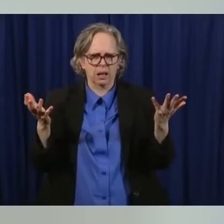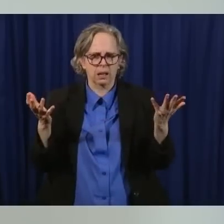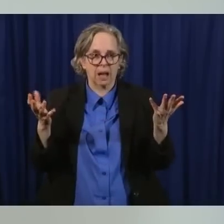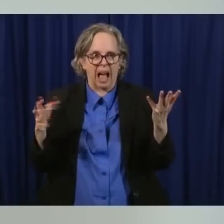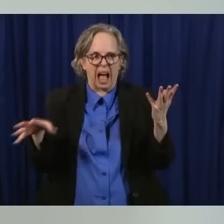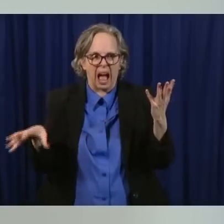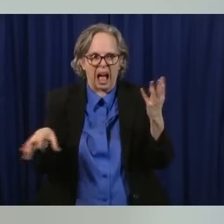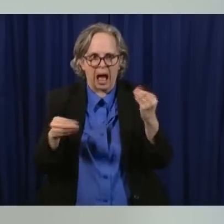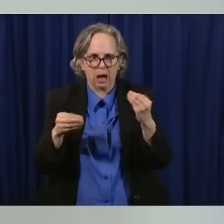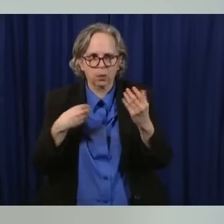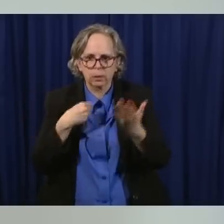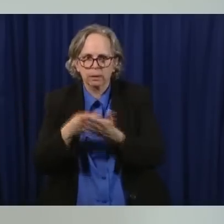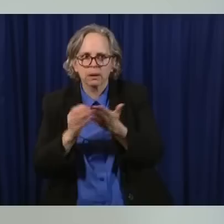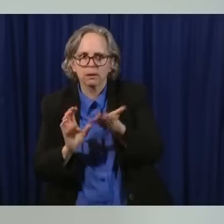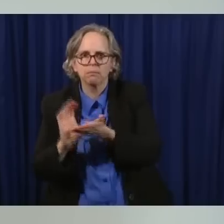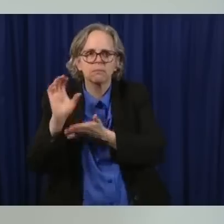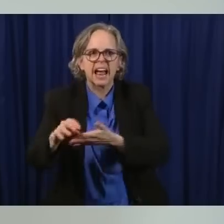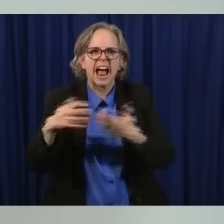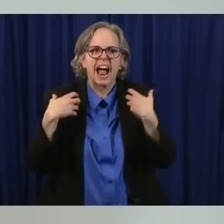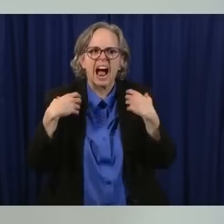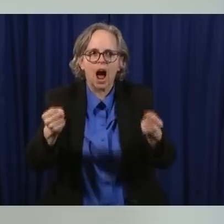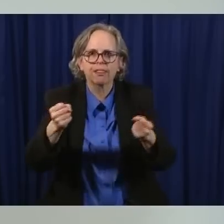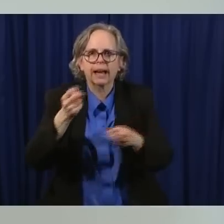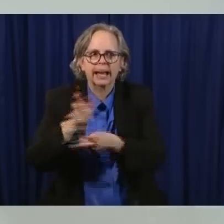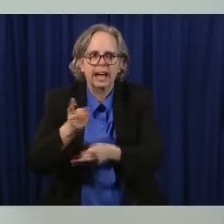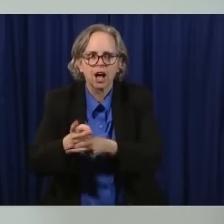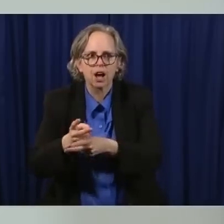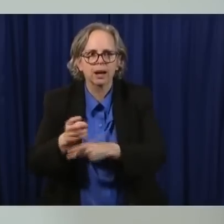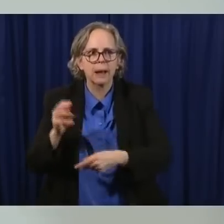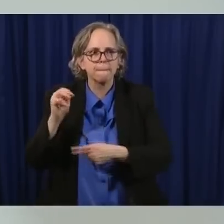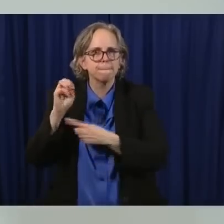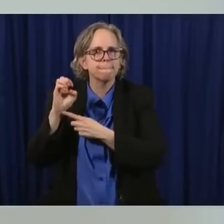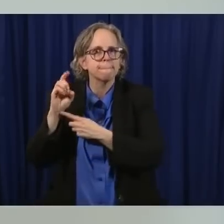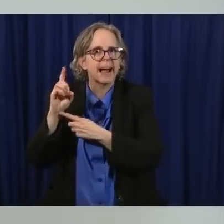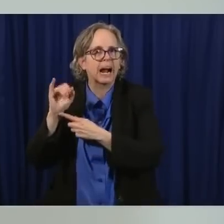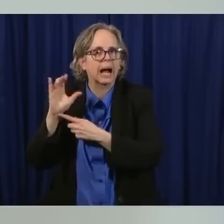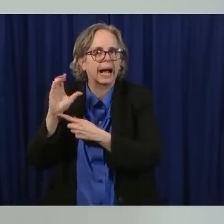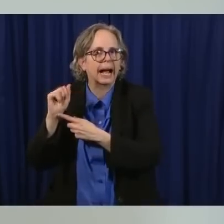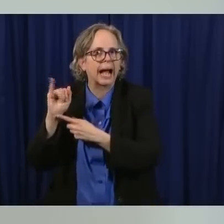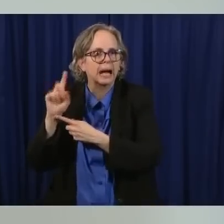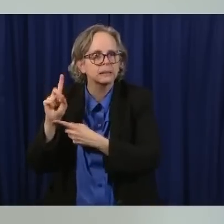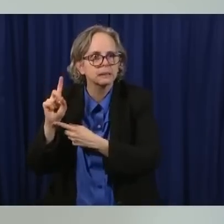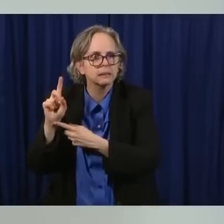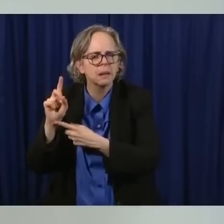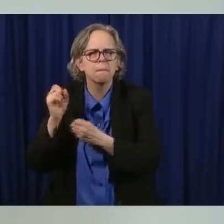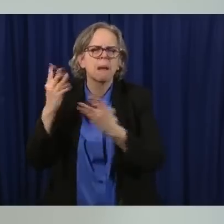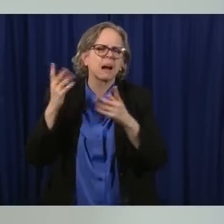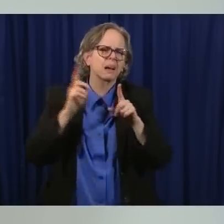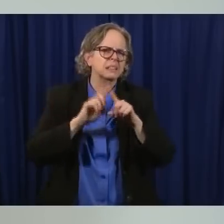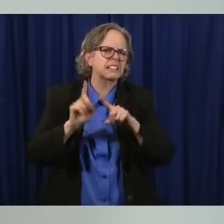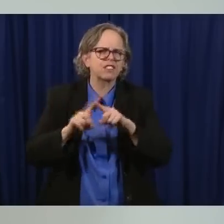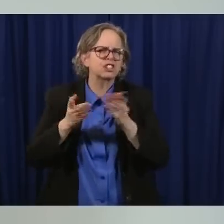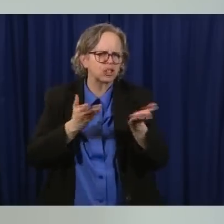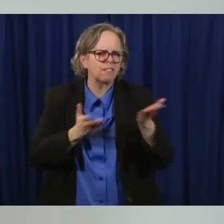GOVERNMENT, WELL, MOST OF STATE GOVERNMENT FUNDS THINGS LIKE EDUCATION, OUR K-12 SCHOOLS, AND OUR SYSTEM OF HIGHER EDUCATION WHETHER THAT IS COMMUNITY COLLEGES OR FOUR-YEAR SCHOOLS. SCHOLARSHIPS AND THINGS LIKE